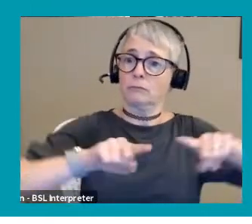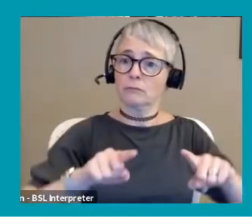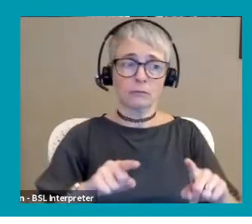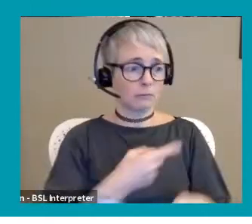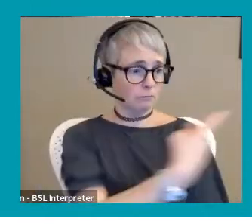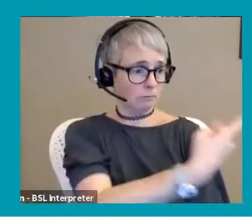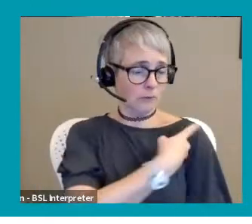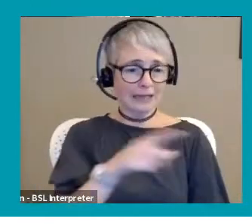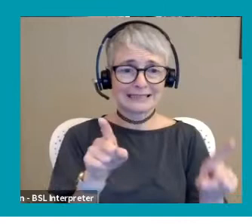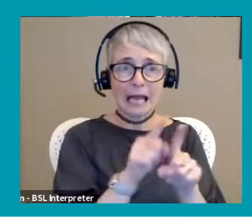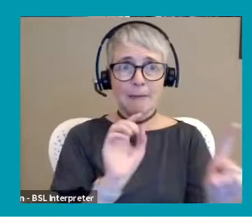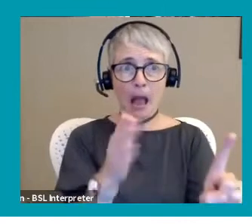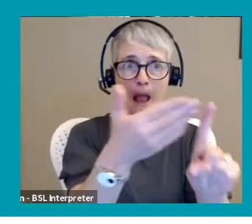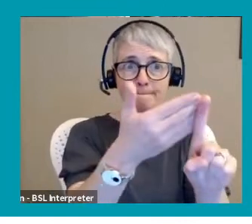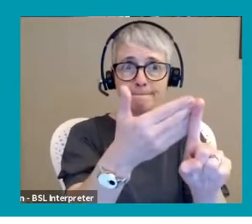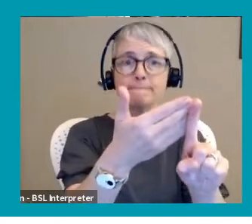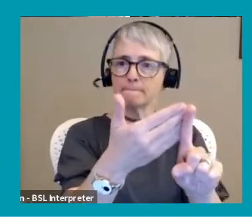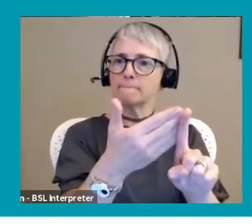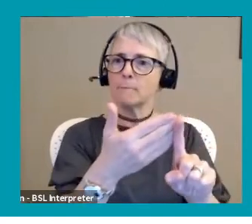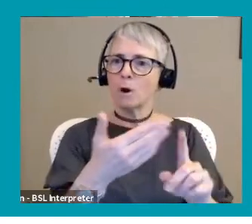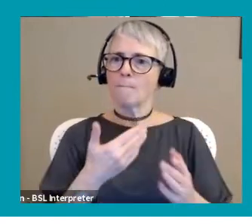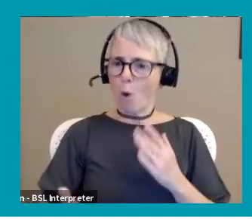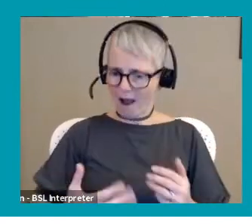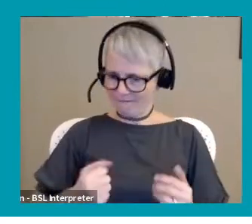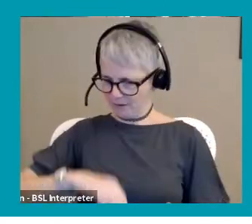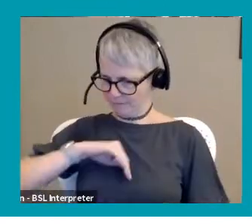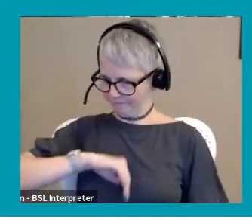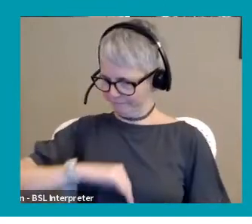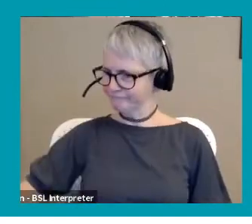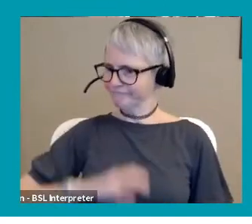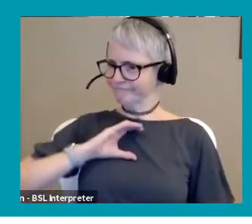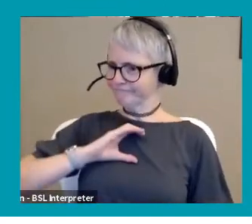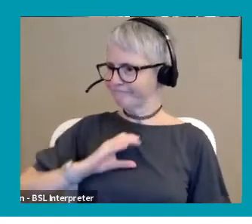It feels more meaning and more purposeful and we feel more connected as an organisation.